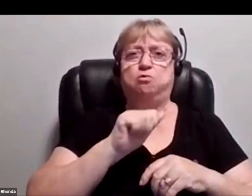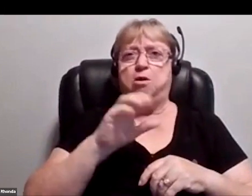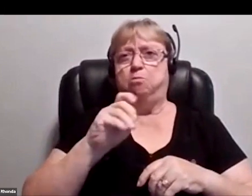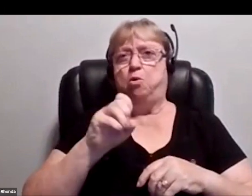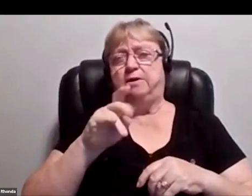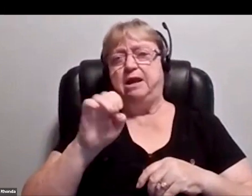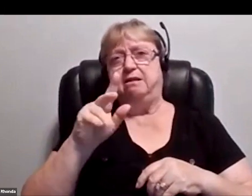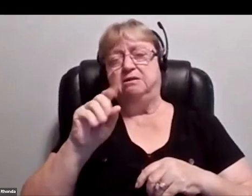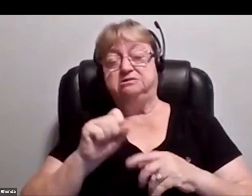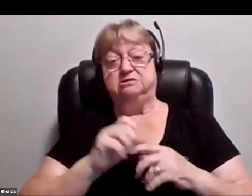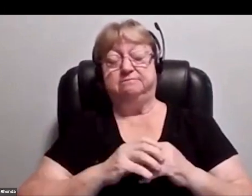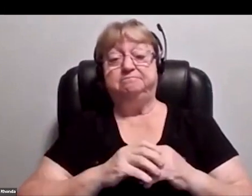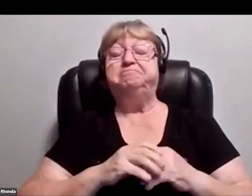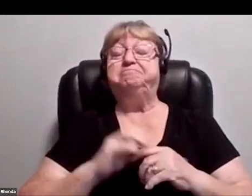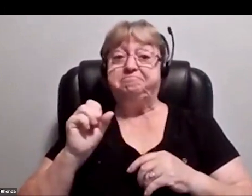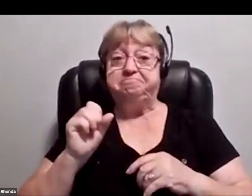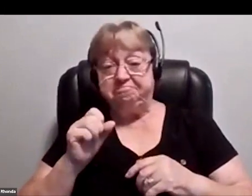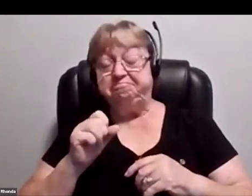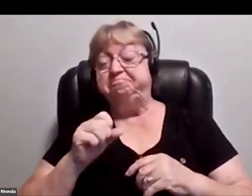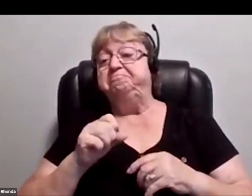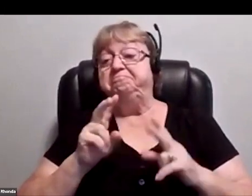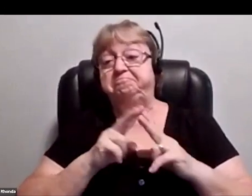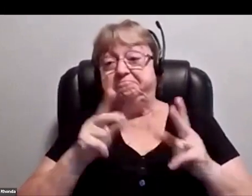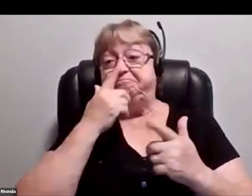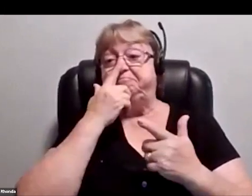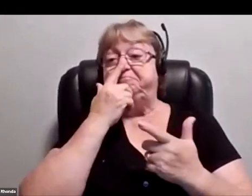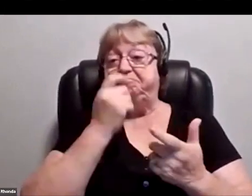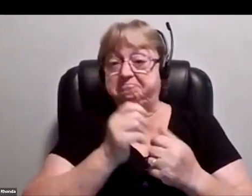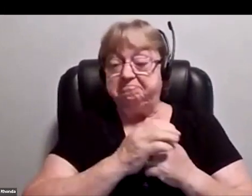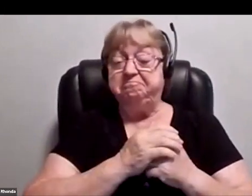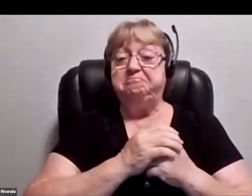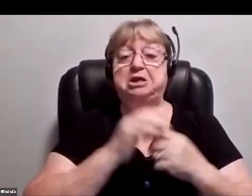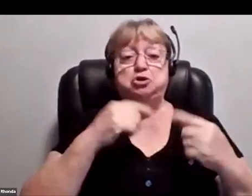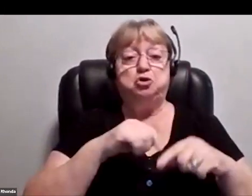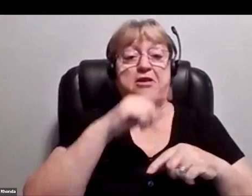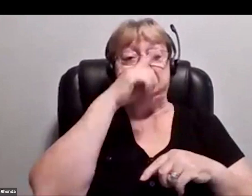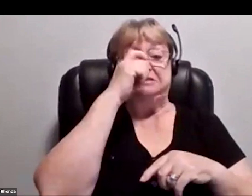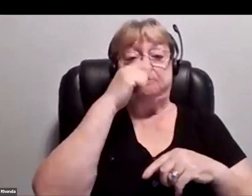During the summer, we have sort of five months of full sun